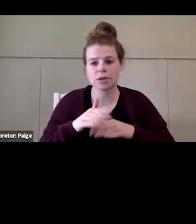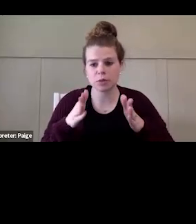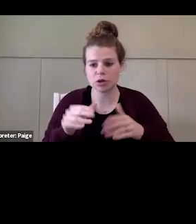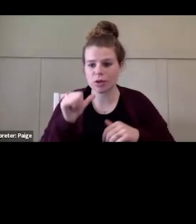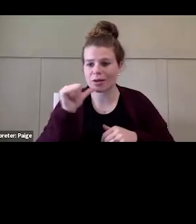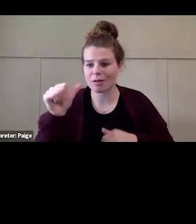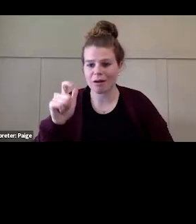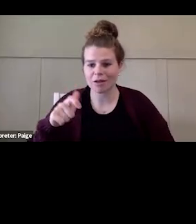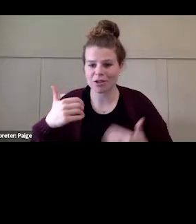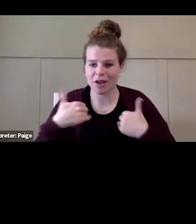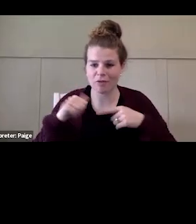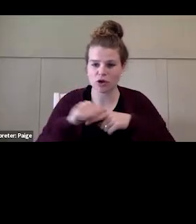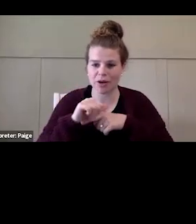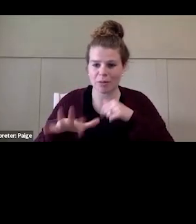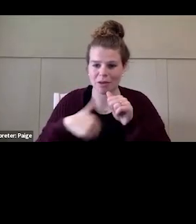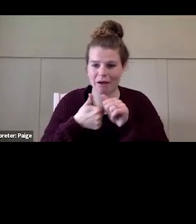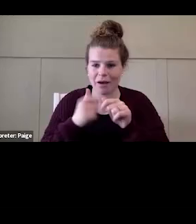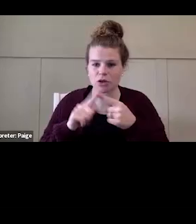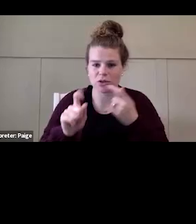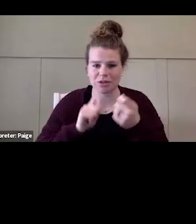they don't have that training to be able to specifically identify.